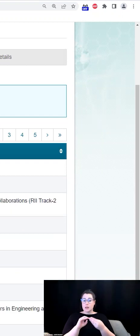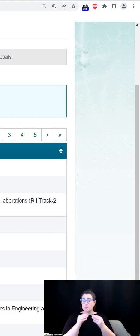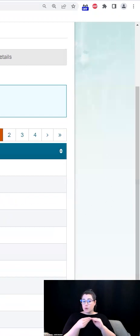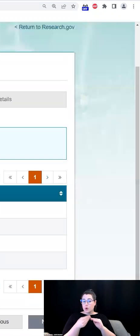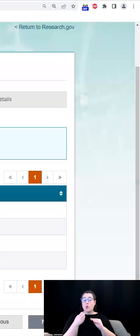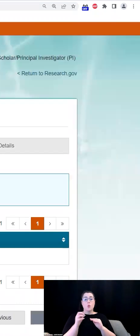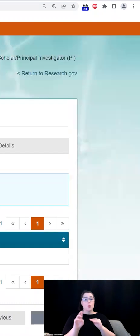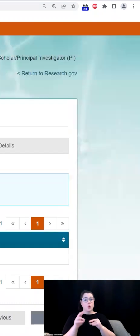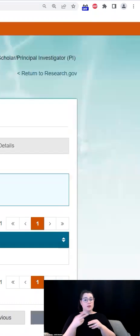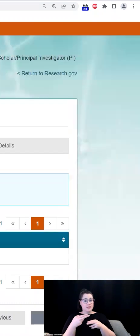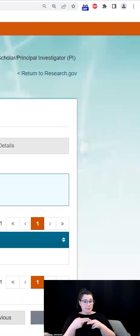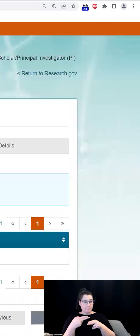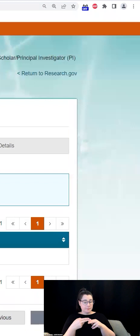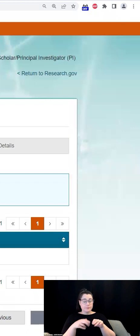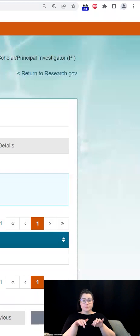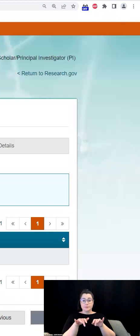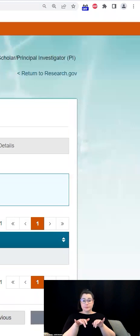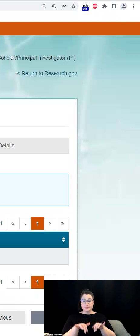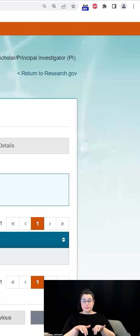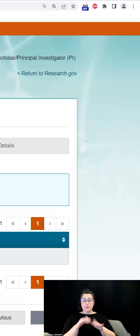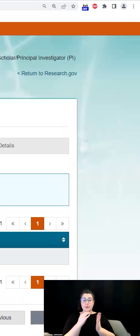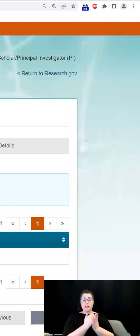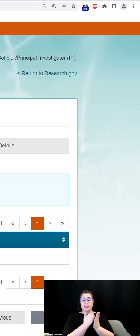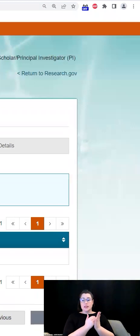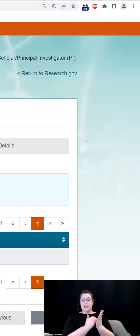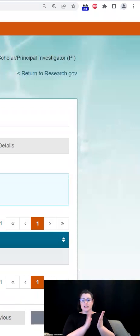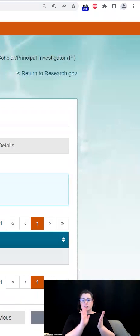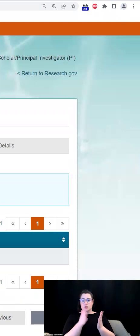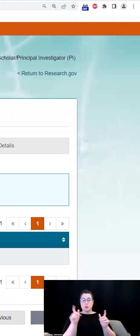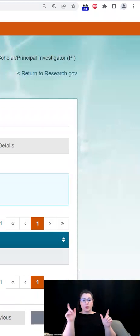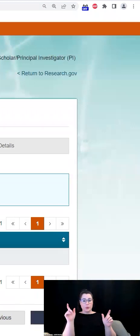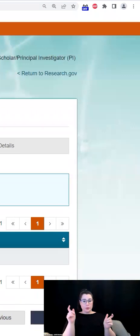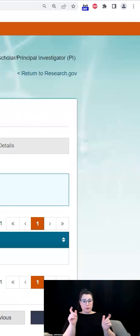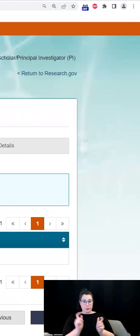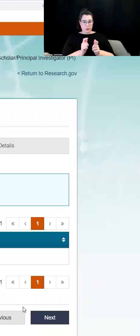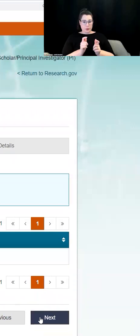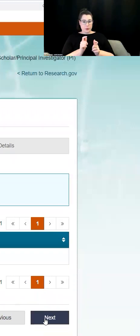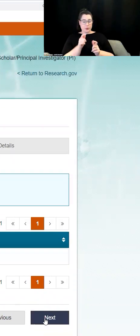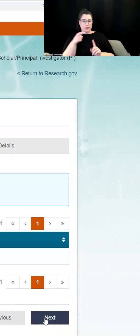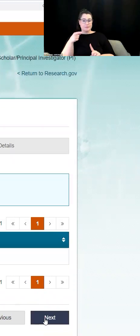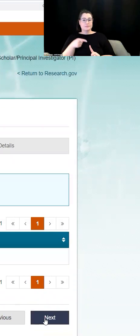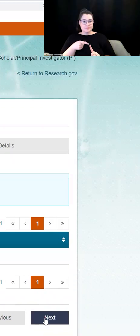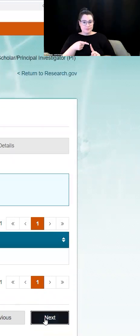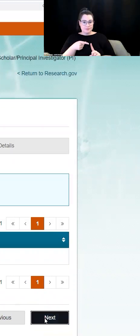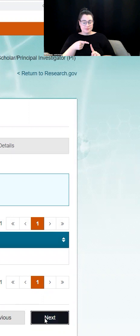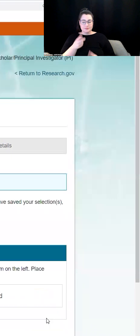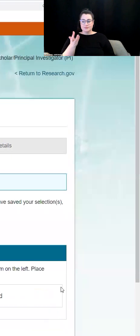As you type in, the list is going to be reduced. And then we'll go ahead and select this and click next.